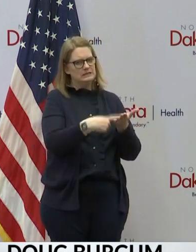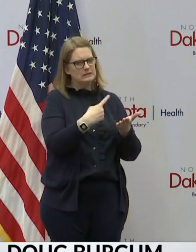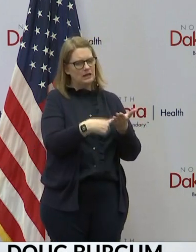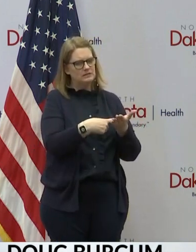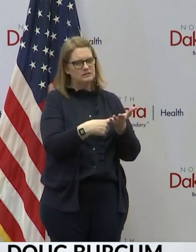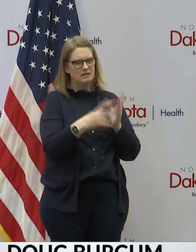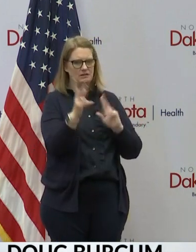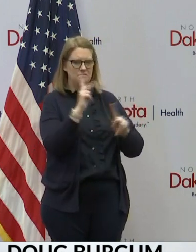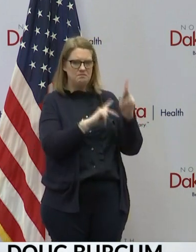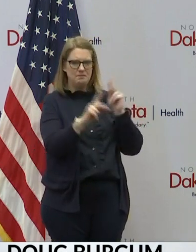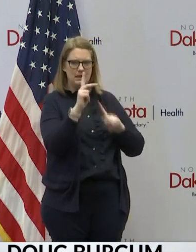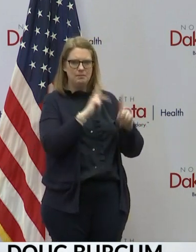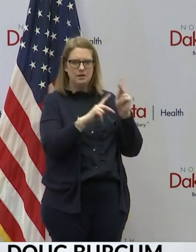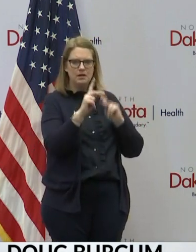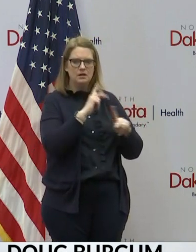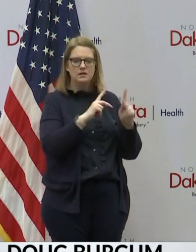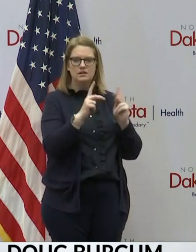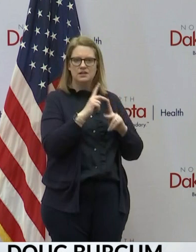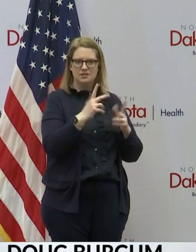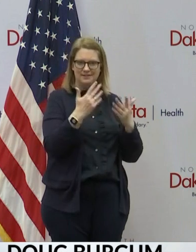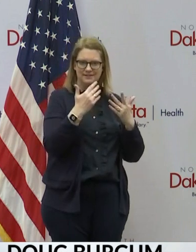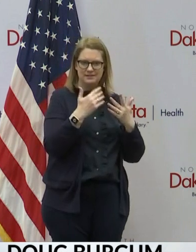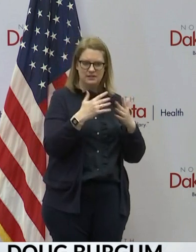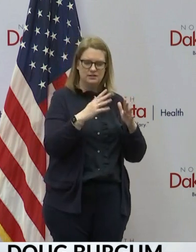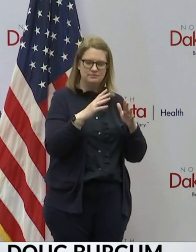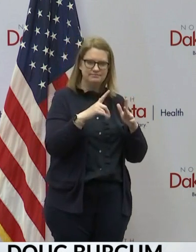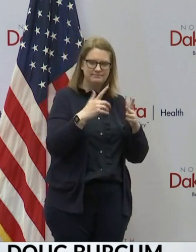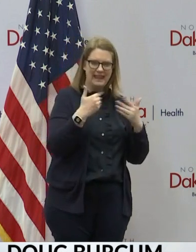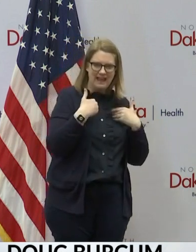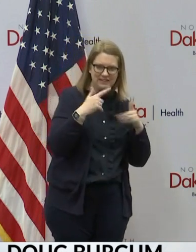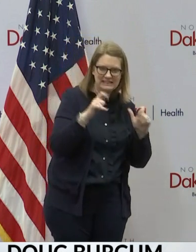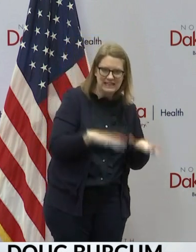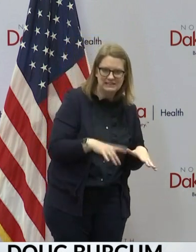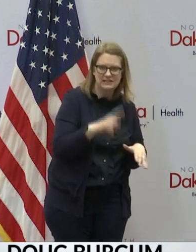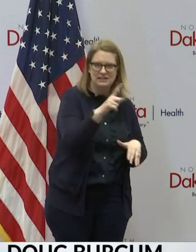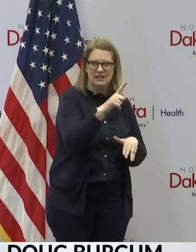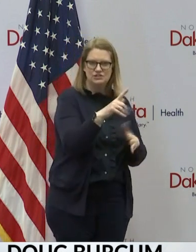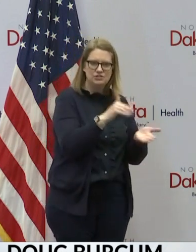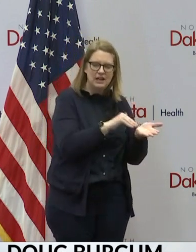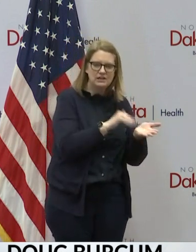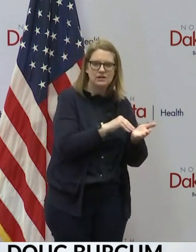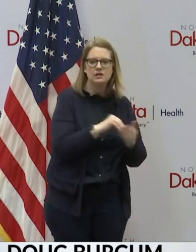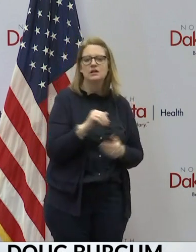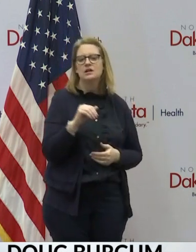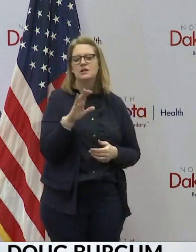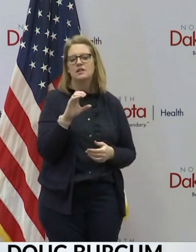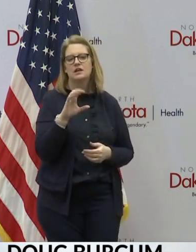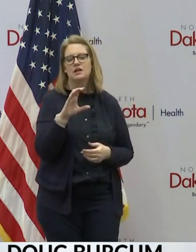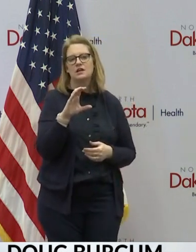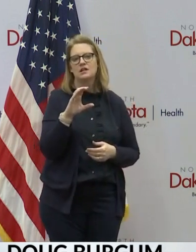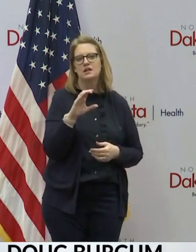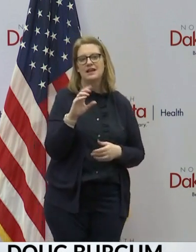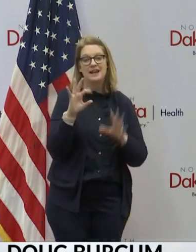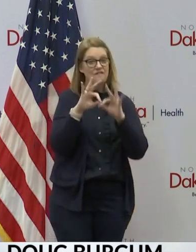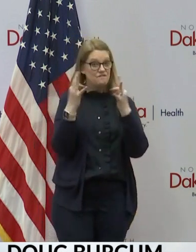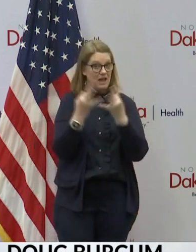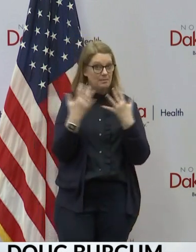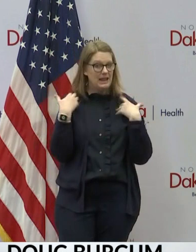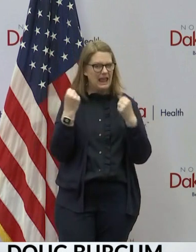IS TO BE THERE BY MAY 15th, AND SO, AGAIN, WHEN WE TALK ABOUT PEOPLE GETTING TESTS FROM THEIR